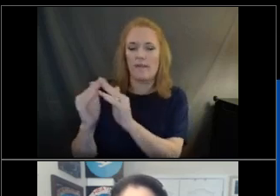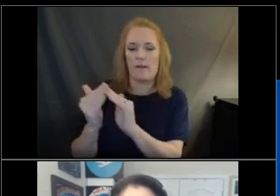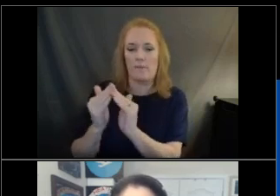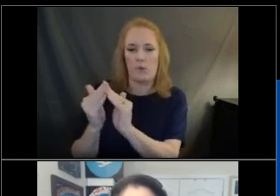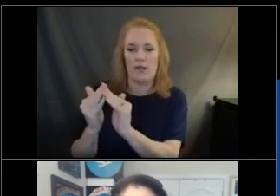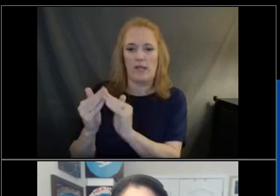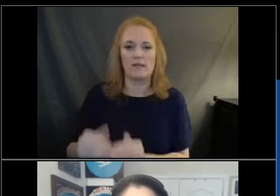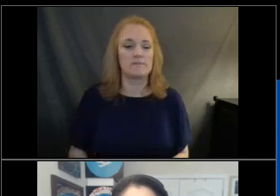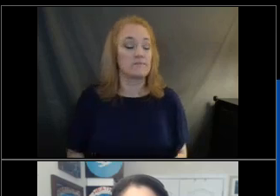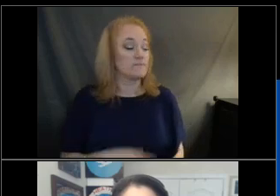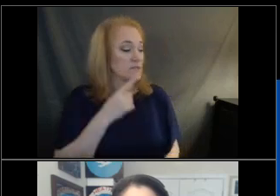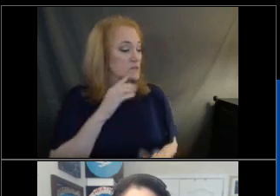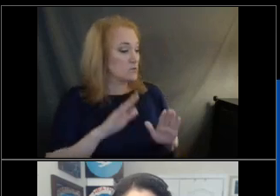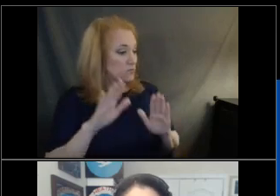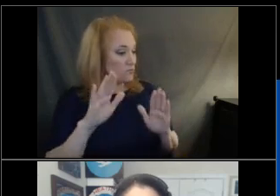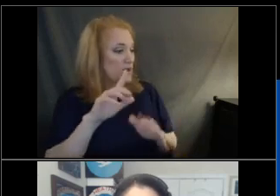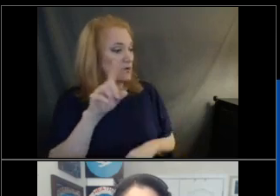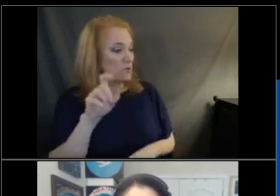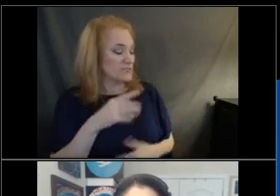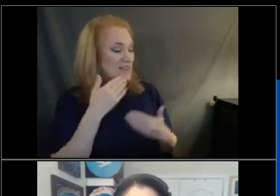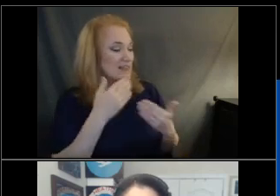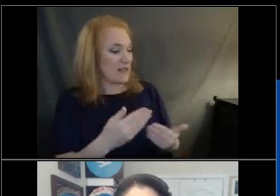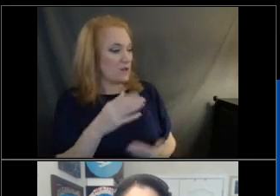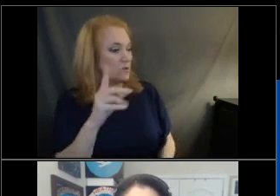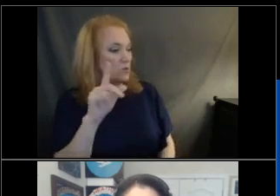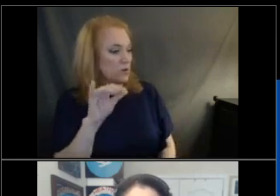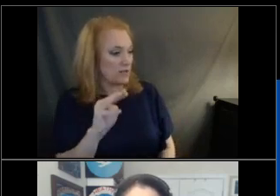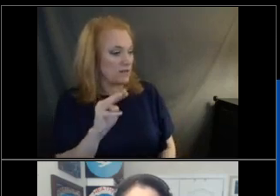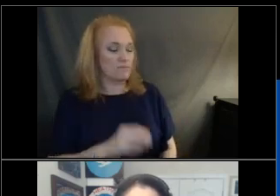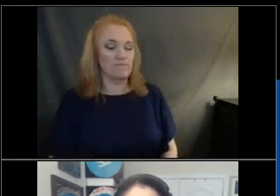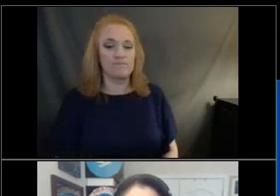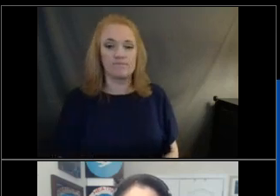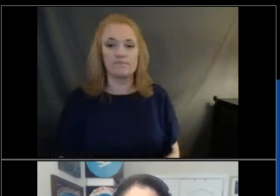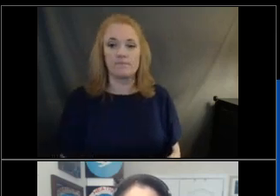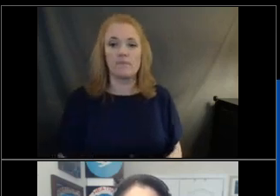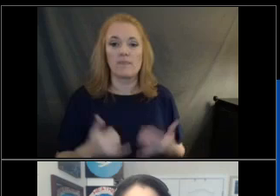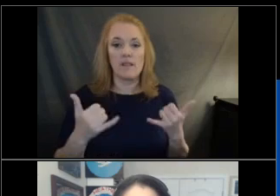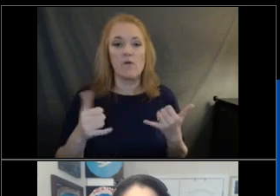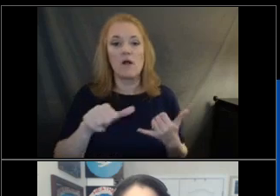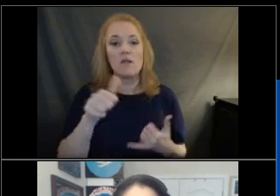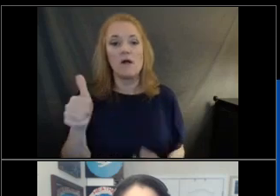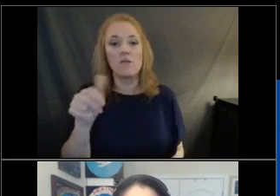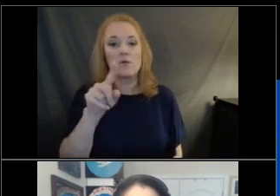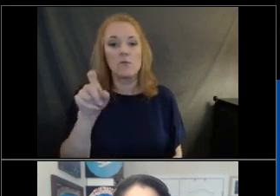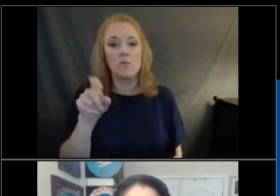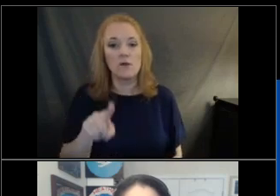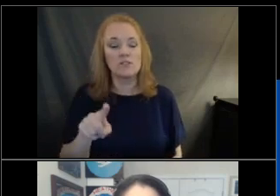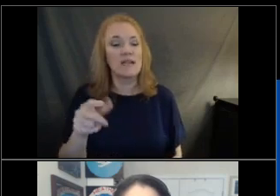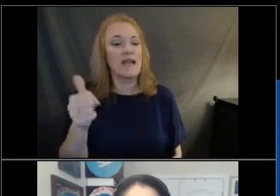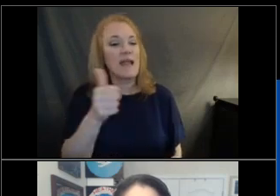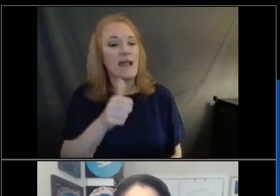That's a great question, thanks Kim. So we have another question here: any work, and this is I